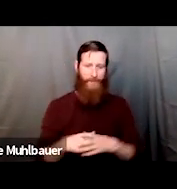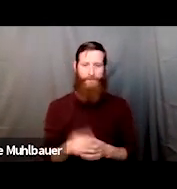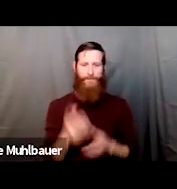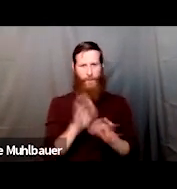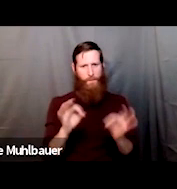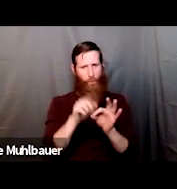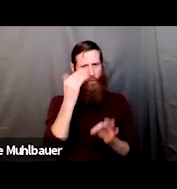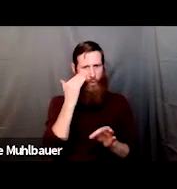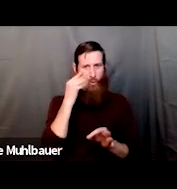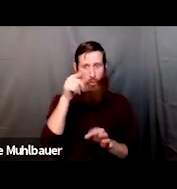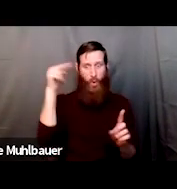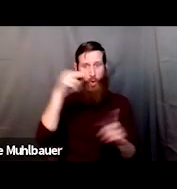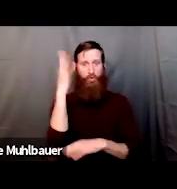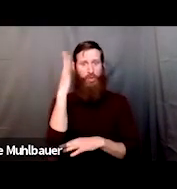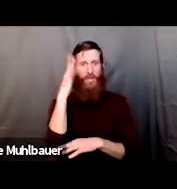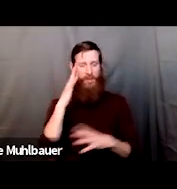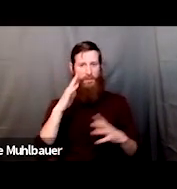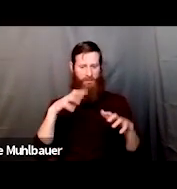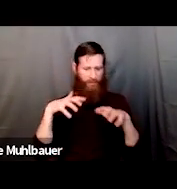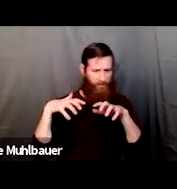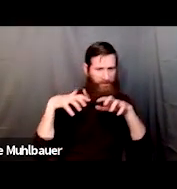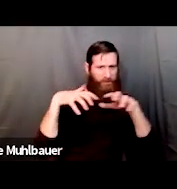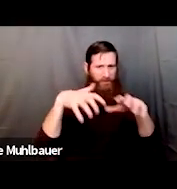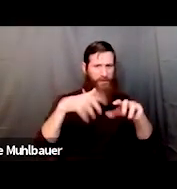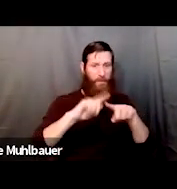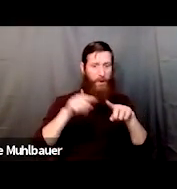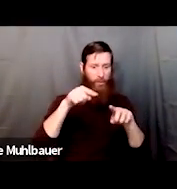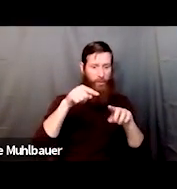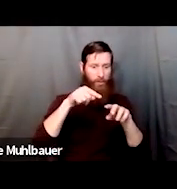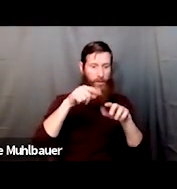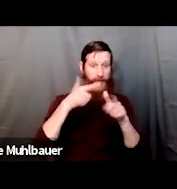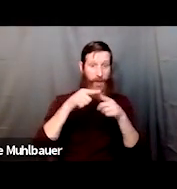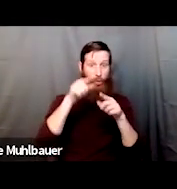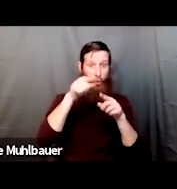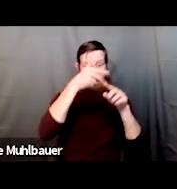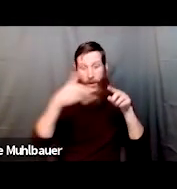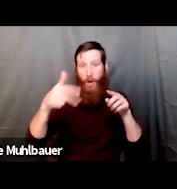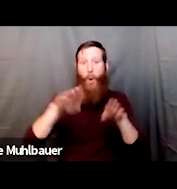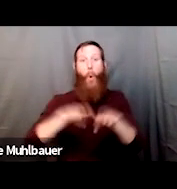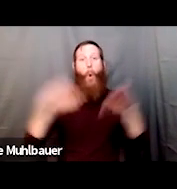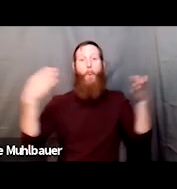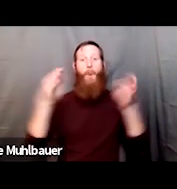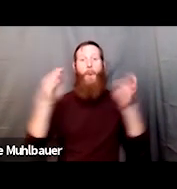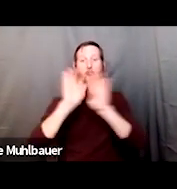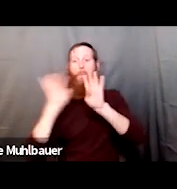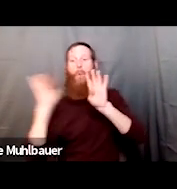but if you are immediately underneath a big open bowl, and that big open bowl avalanches, the trees might not keep you safe.